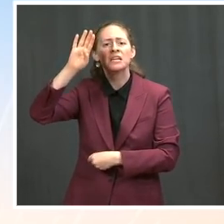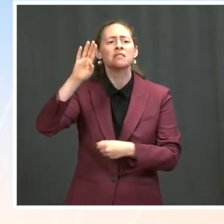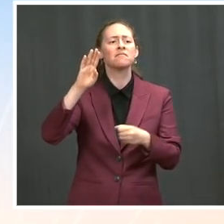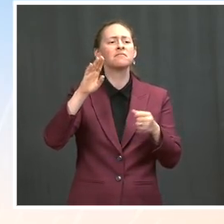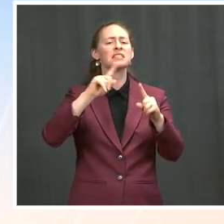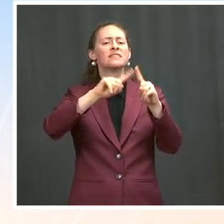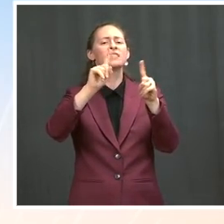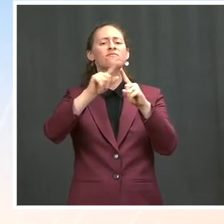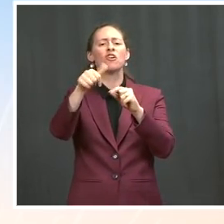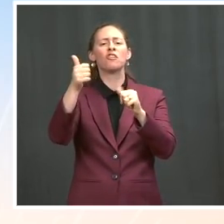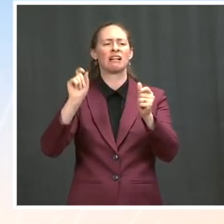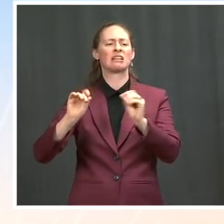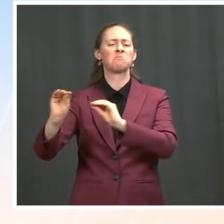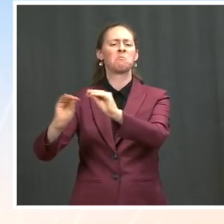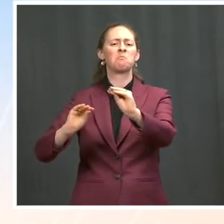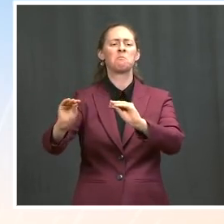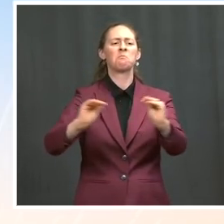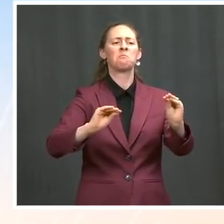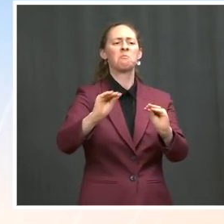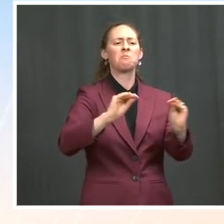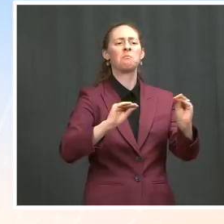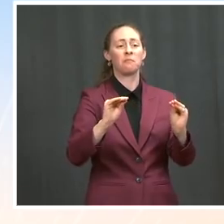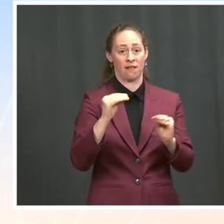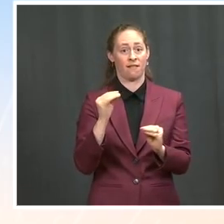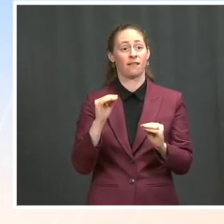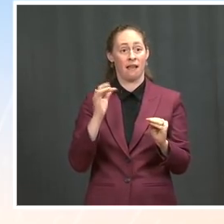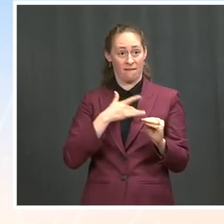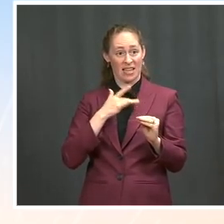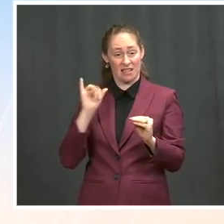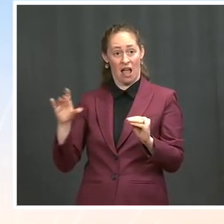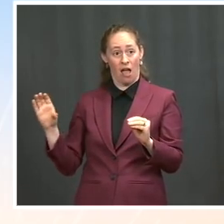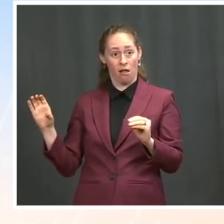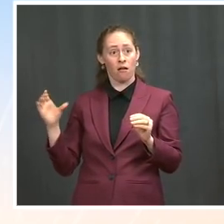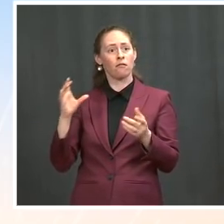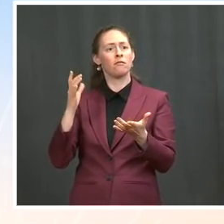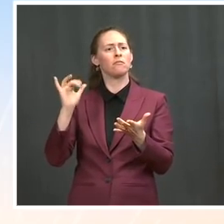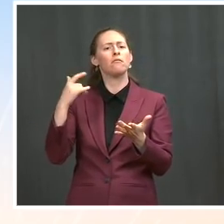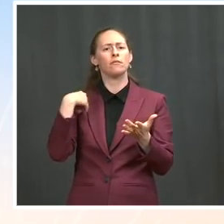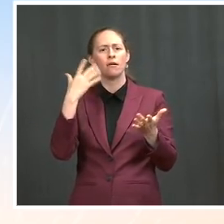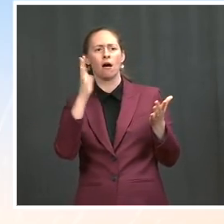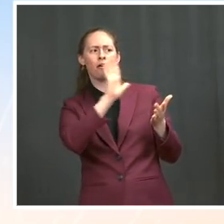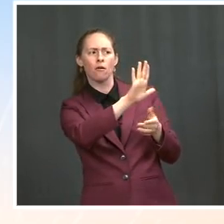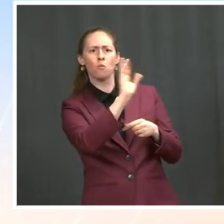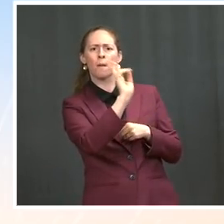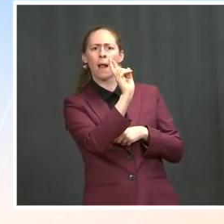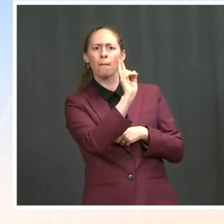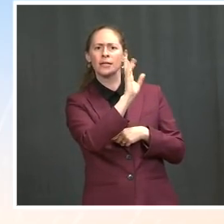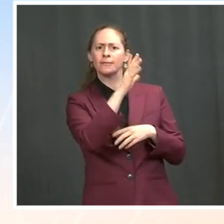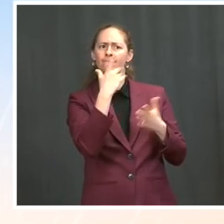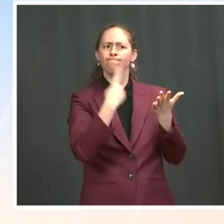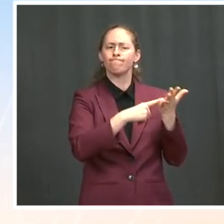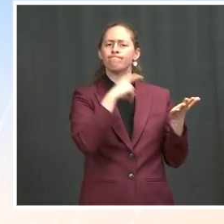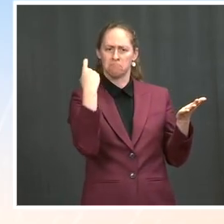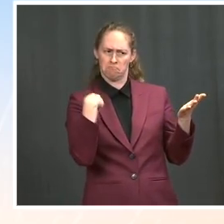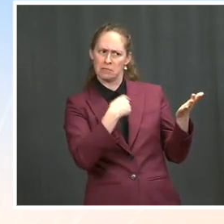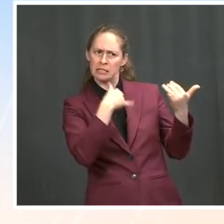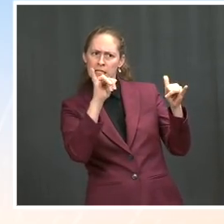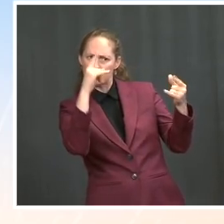that does not violate the red lines that the Republicans have put forward would be tax enforcement and some other proposals the President has already put on the table.